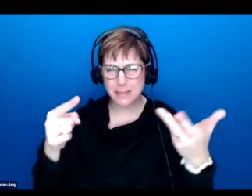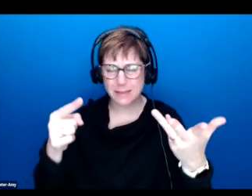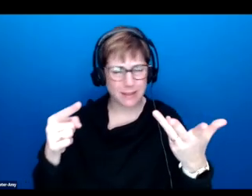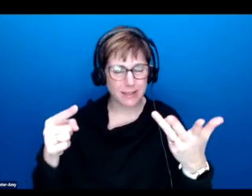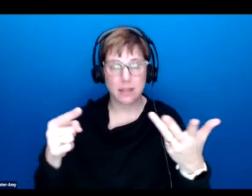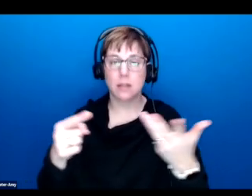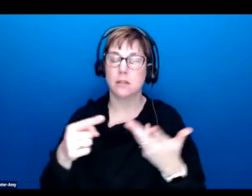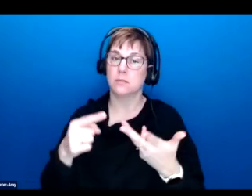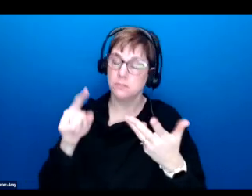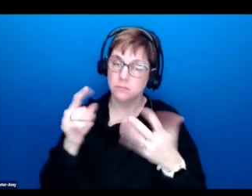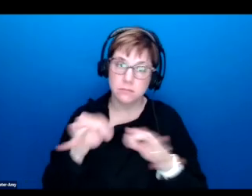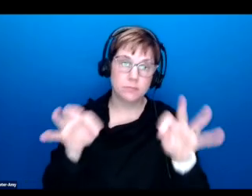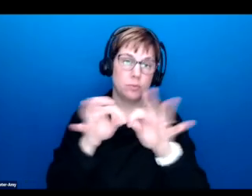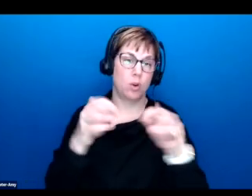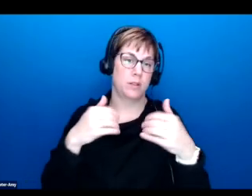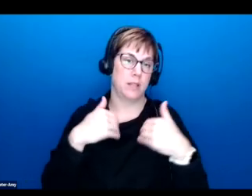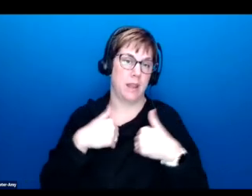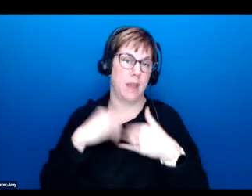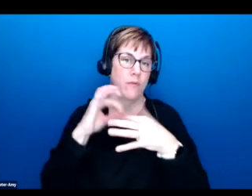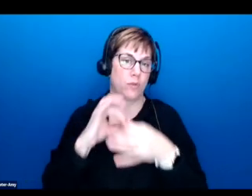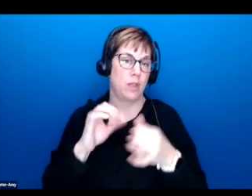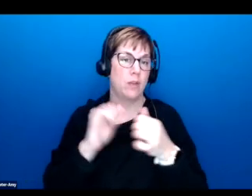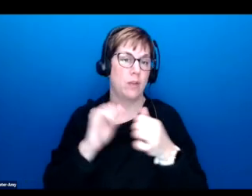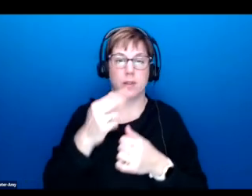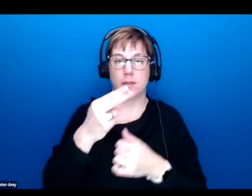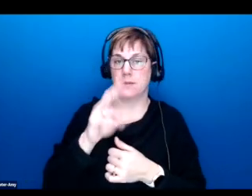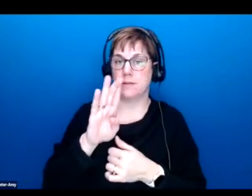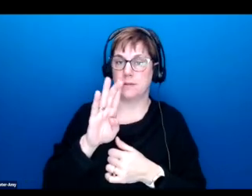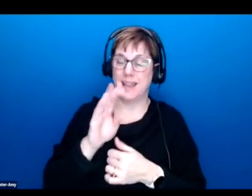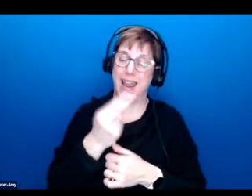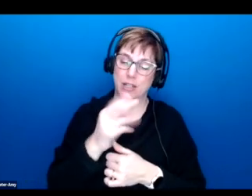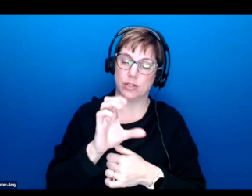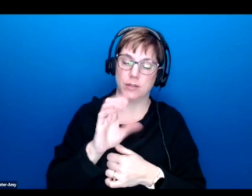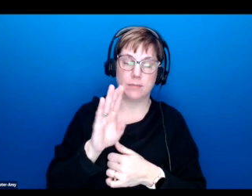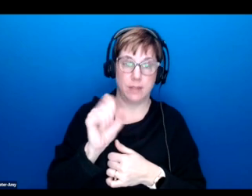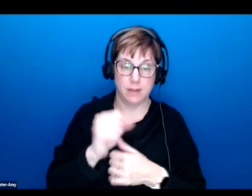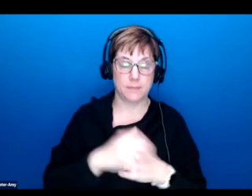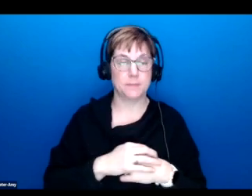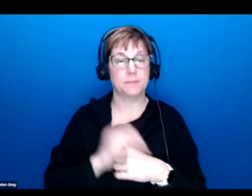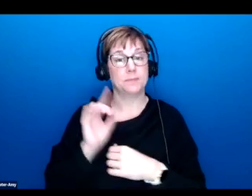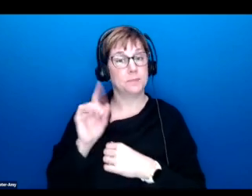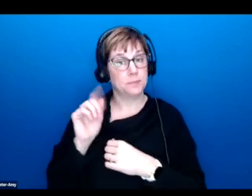comes to home and community based services. And as I mentioned earlier, data is really critical.